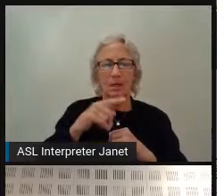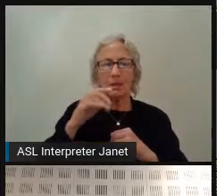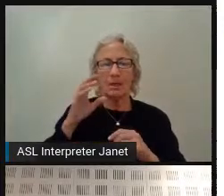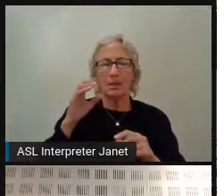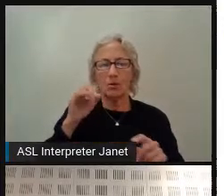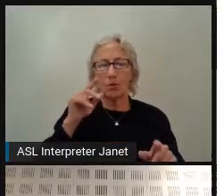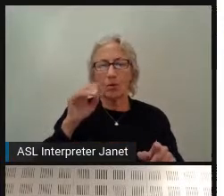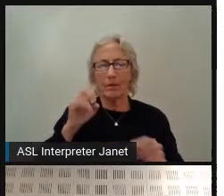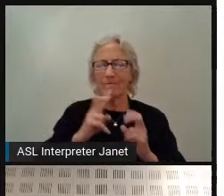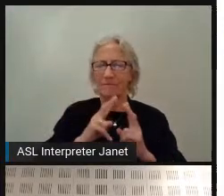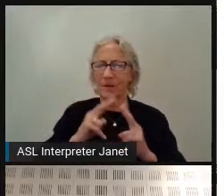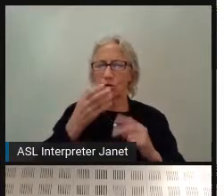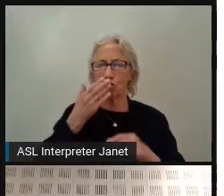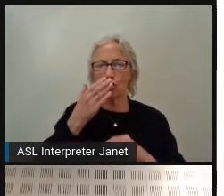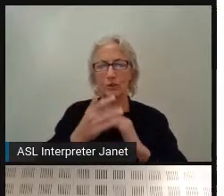Then we